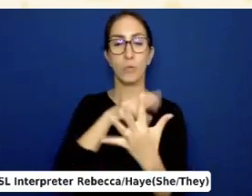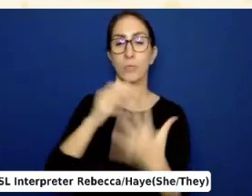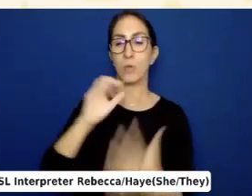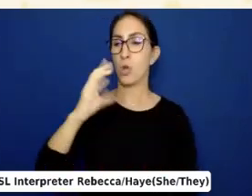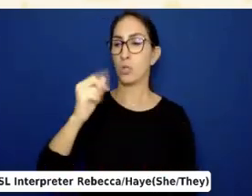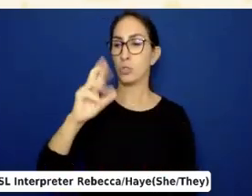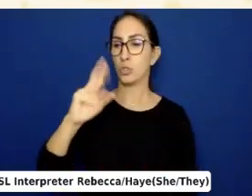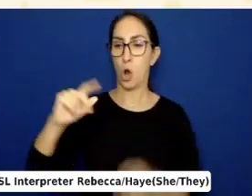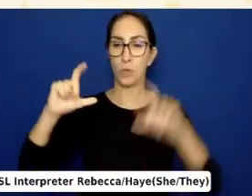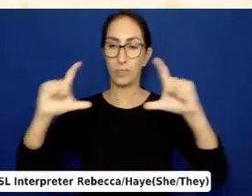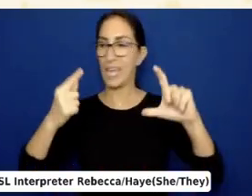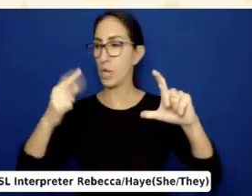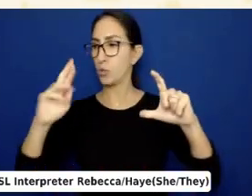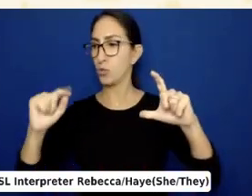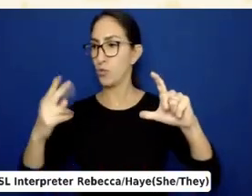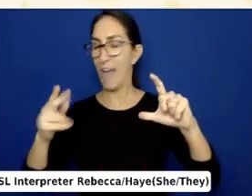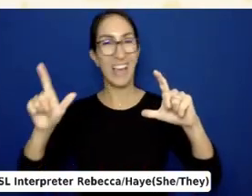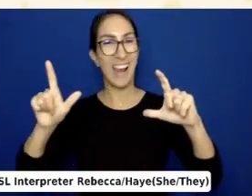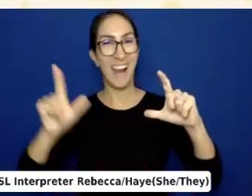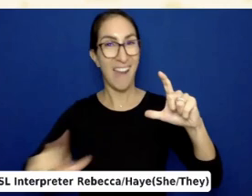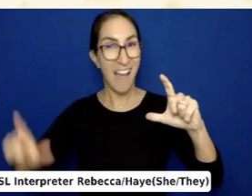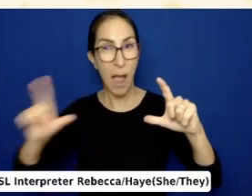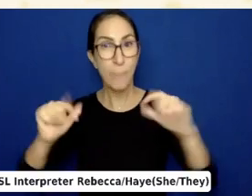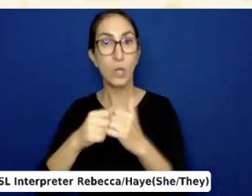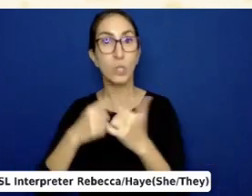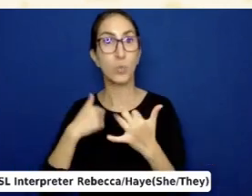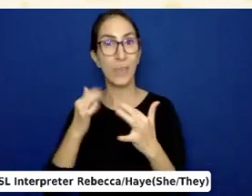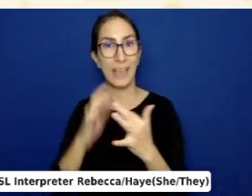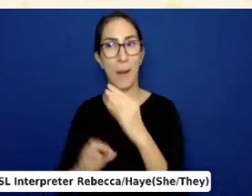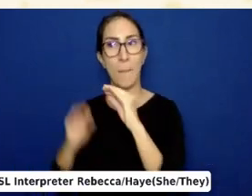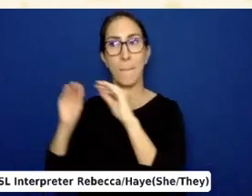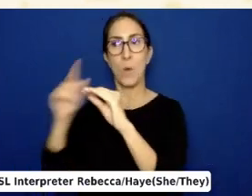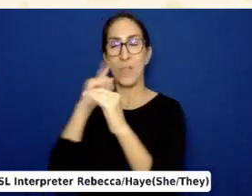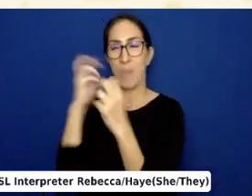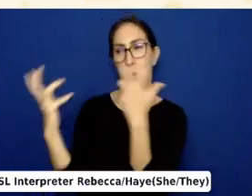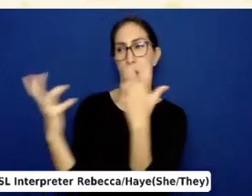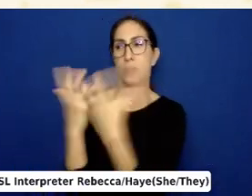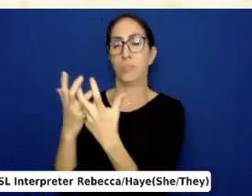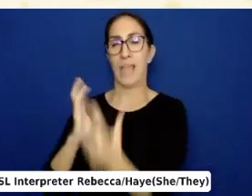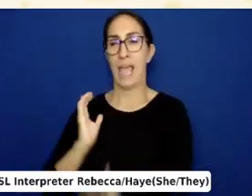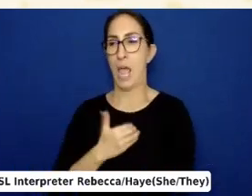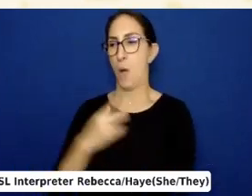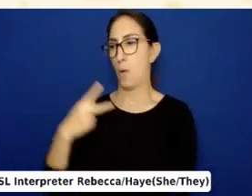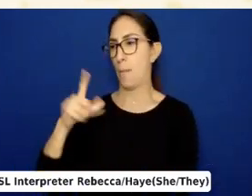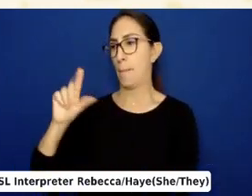We want to add charts in the admin of our plugin, but some of the most recommended libraries are prohibitively expensive.